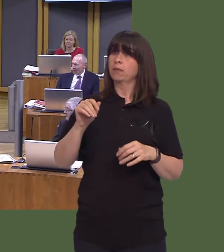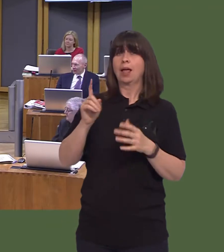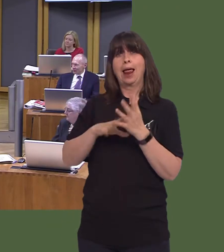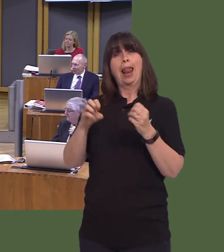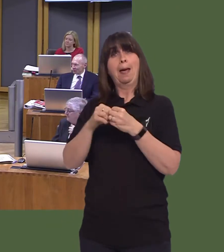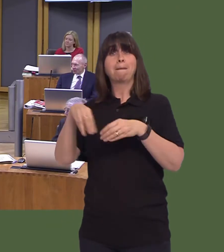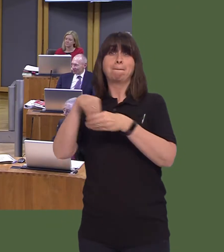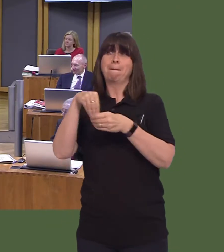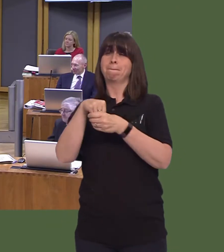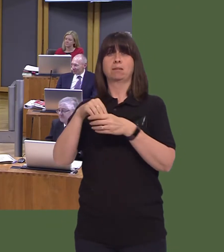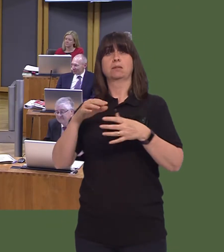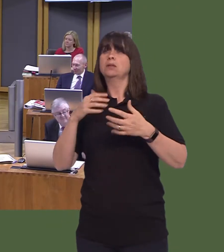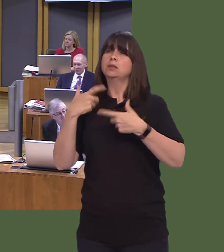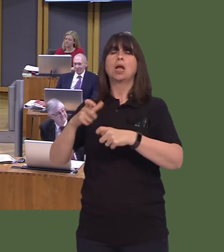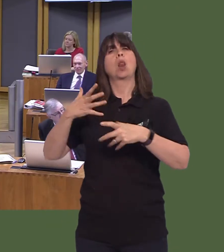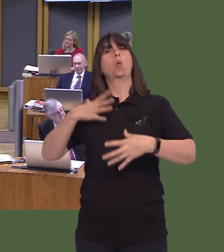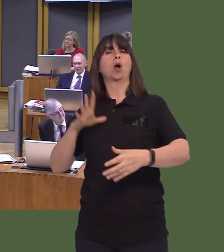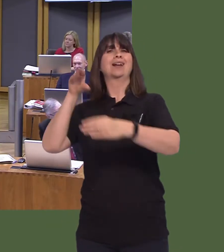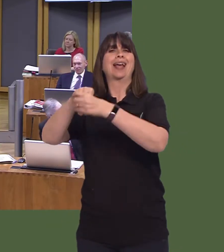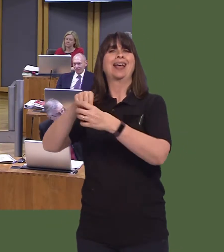continue to campaign for membership of a customs union.